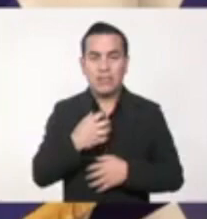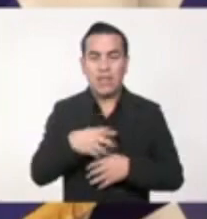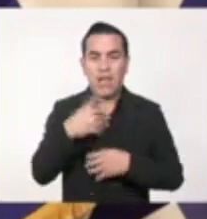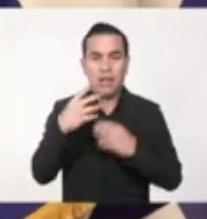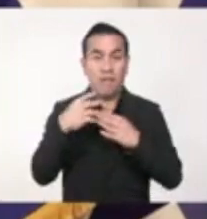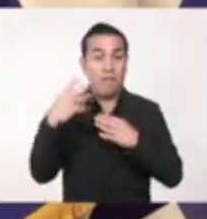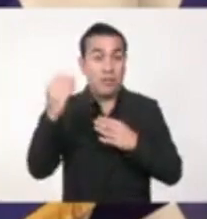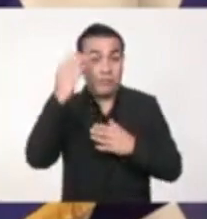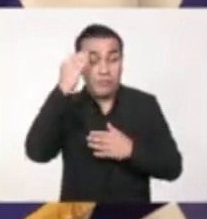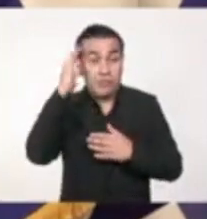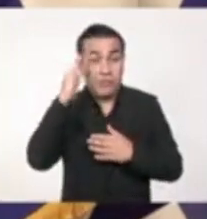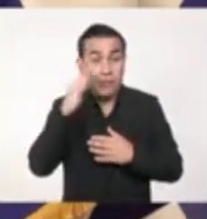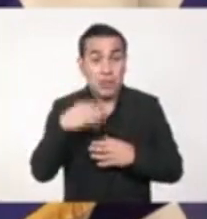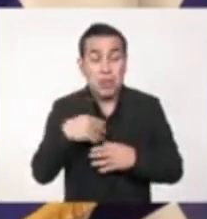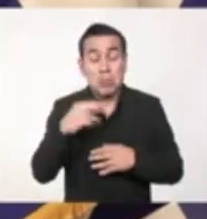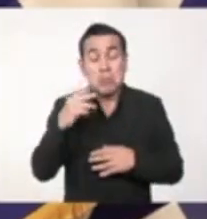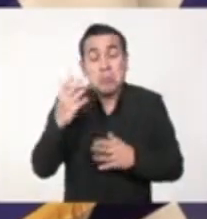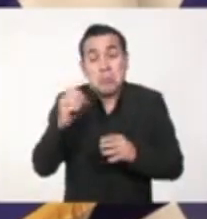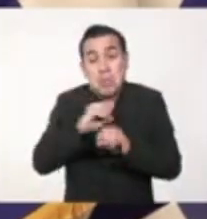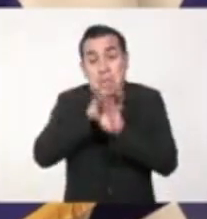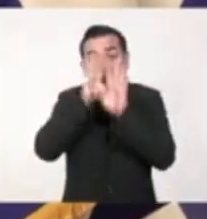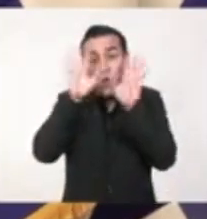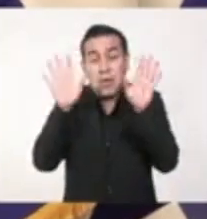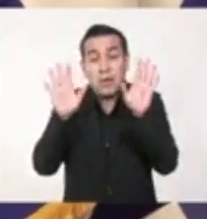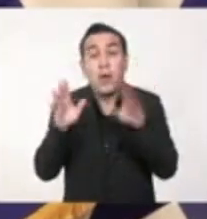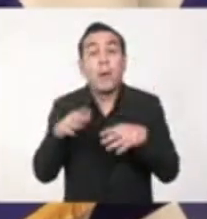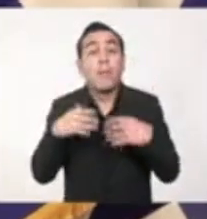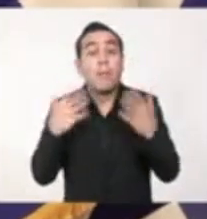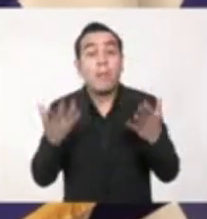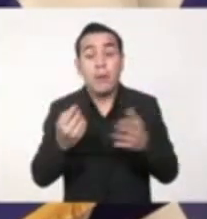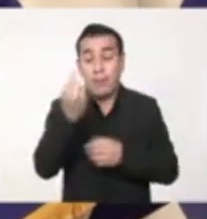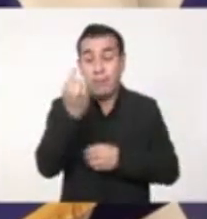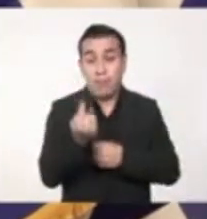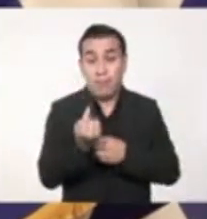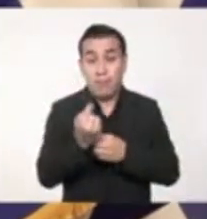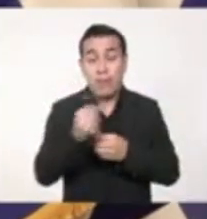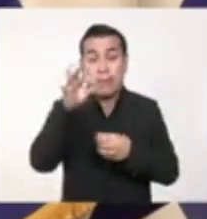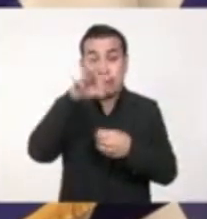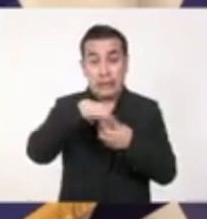Ultimately he was right. I who supported the FMLN in that